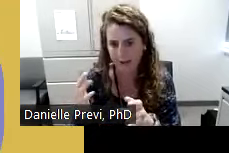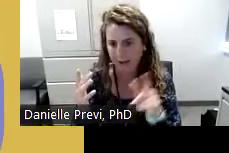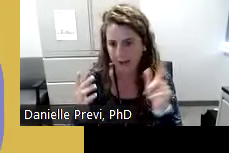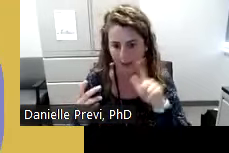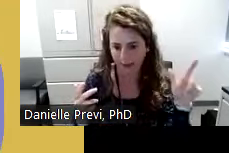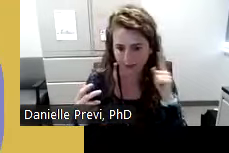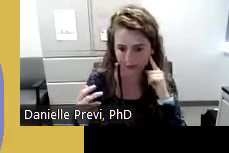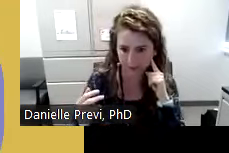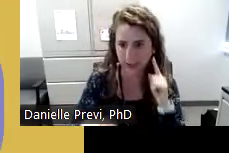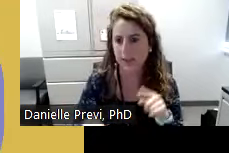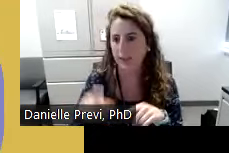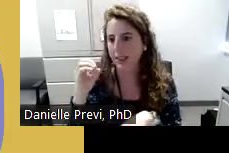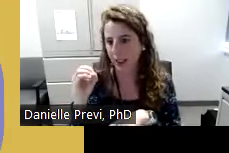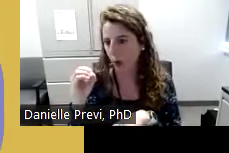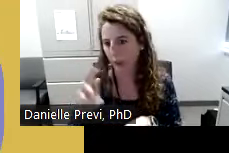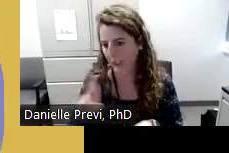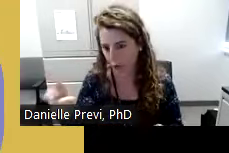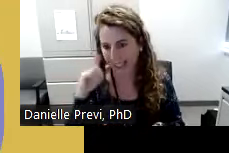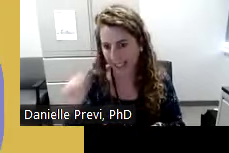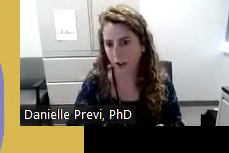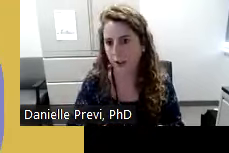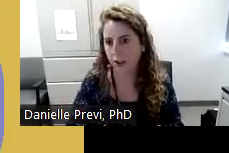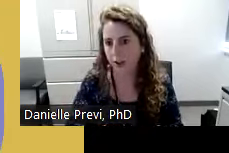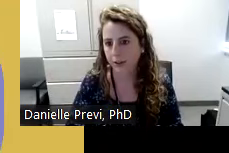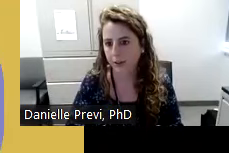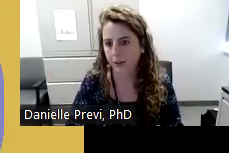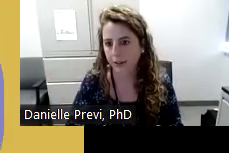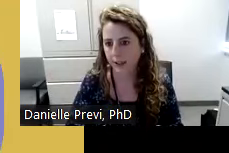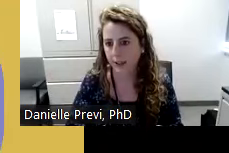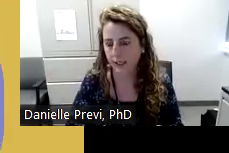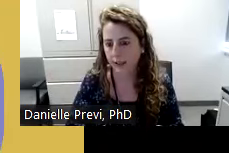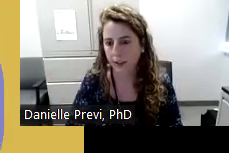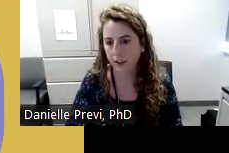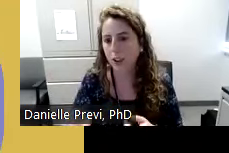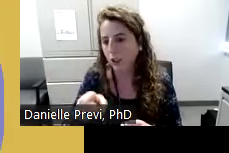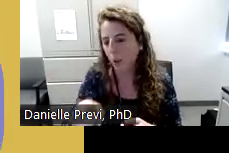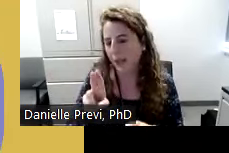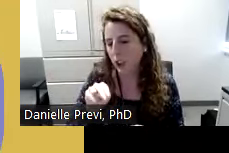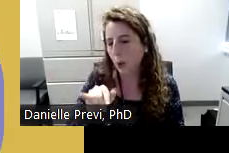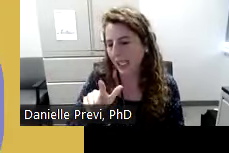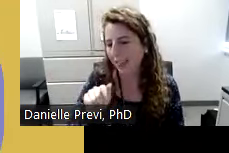if you see an ‘X’ here, that represents the left ear; an ‘O’ represents the right ear.